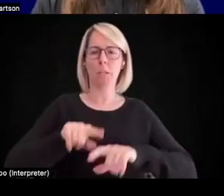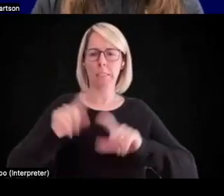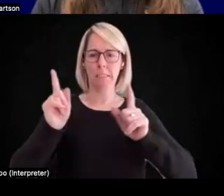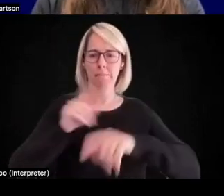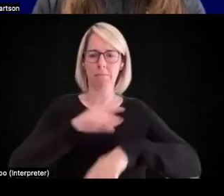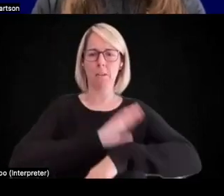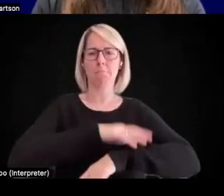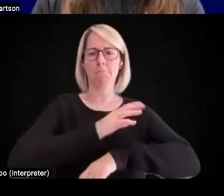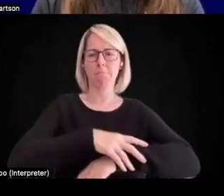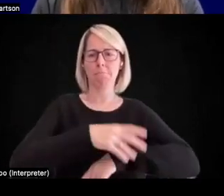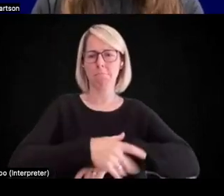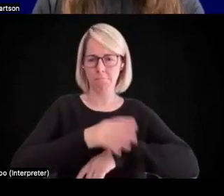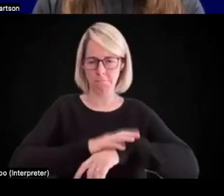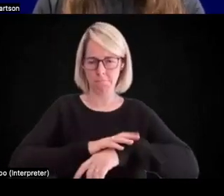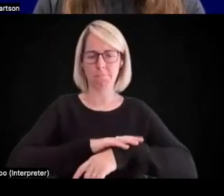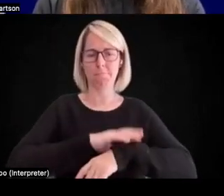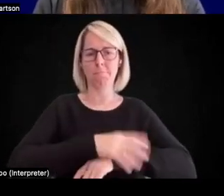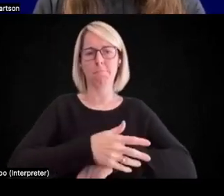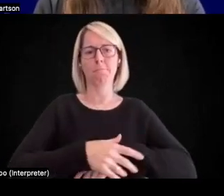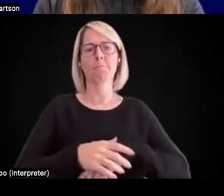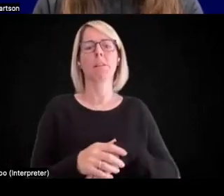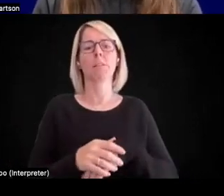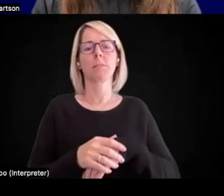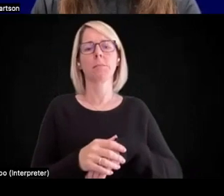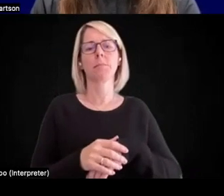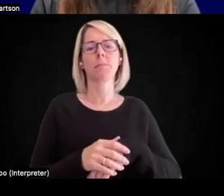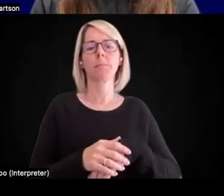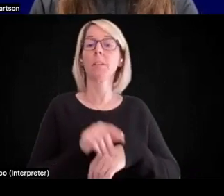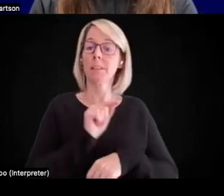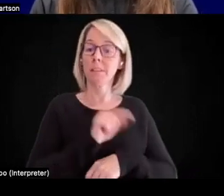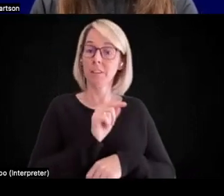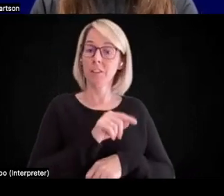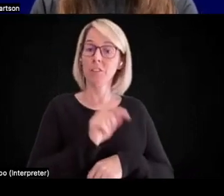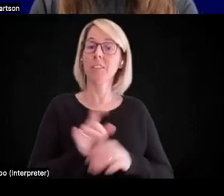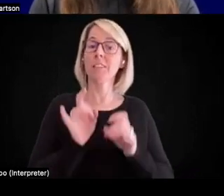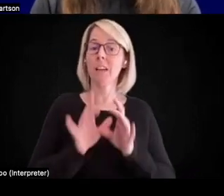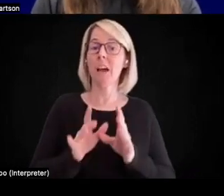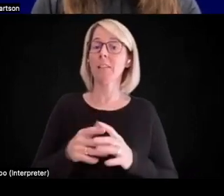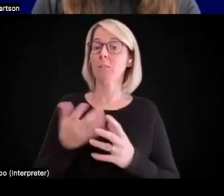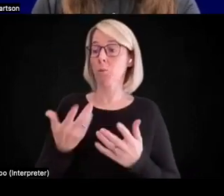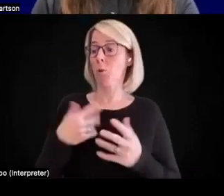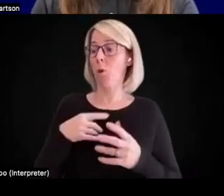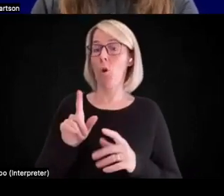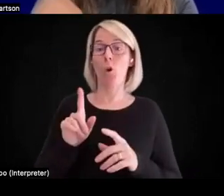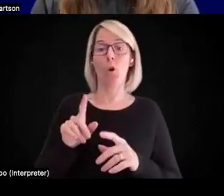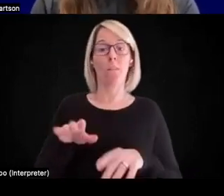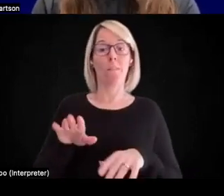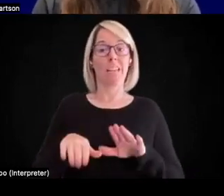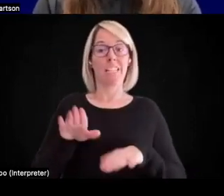and then she starts initiating some rhythm with her feet and I thought, "Ooh, okay, time to get